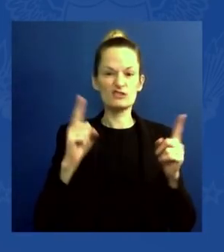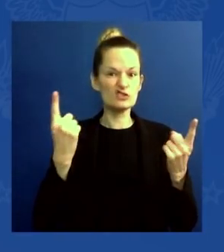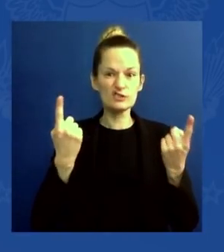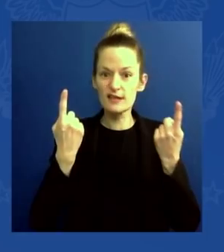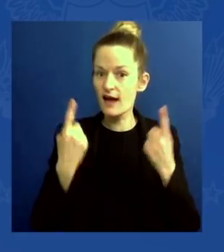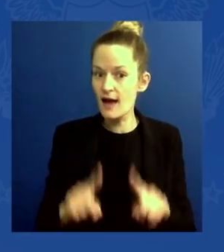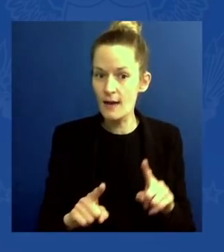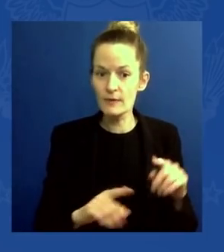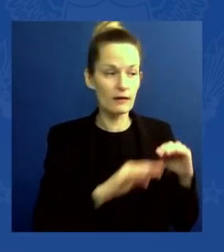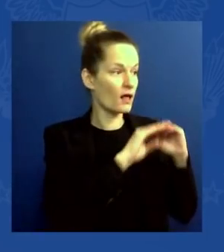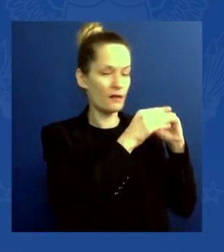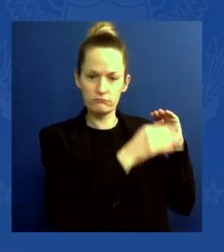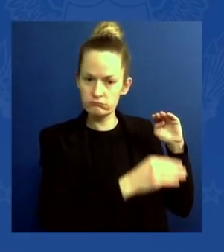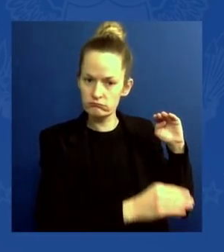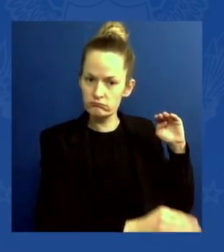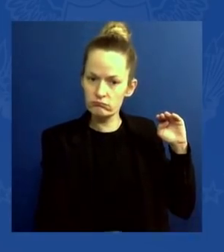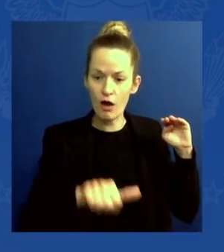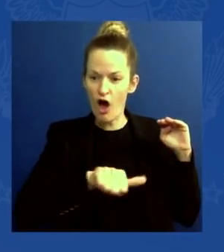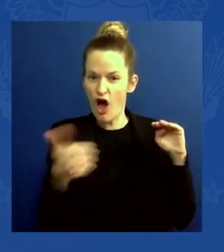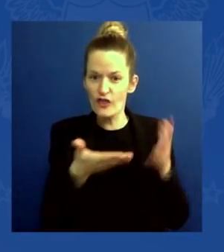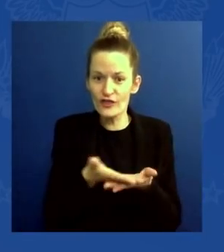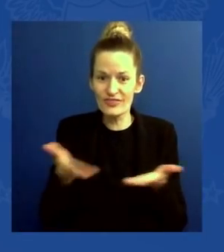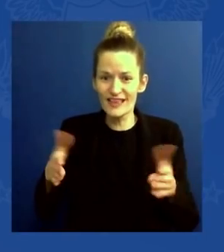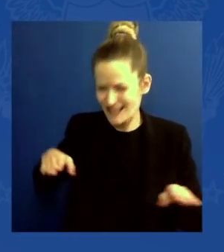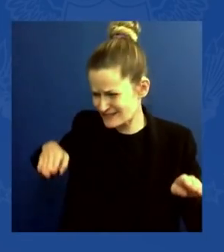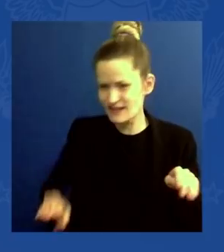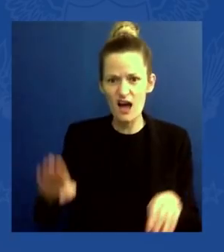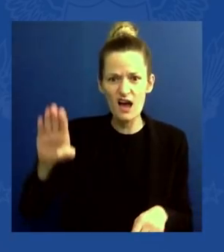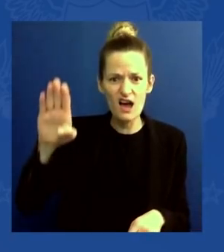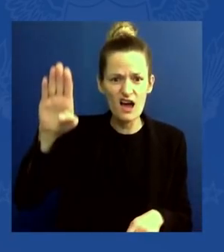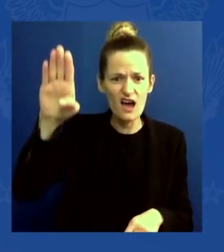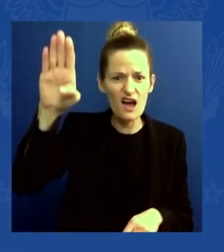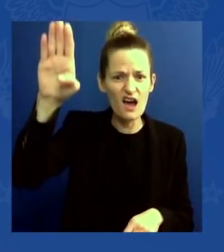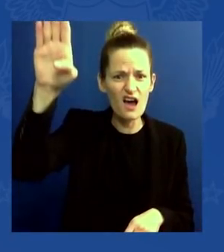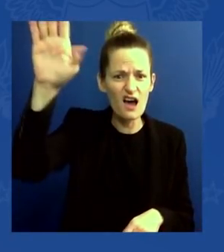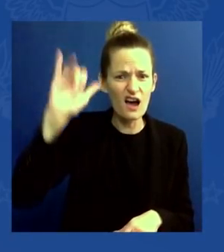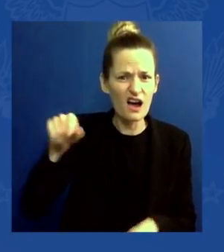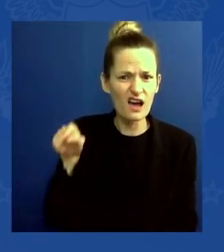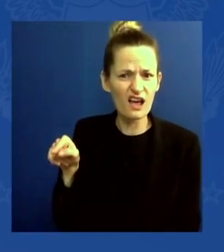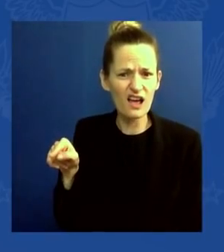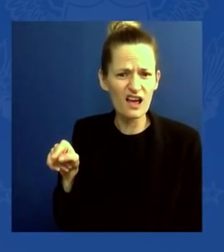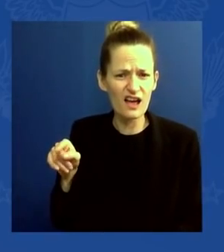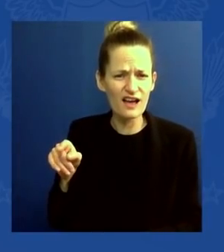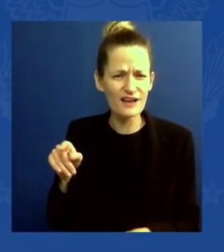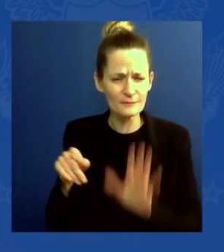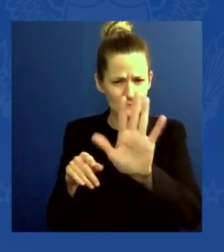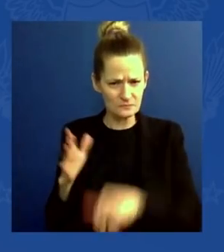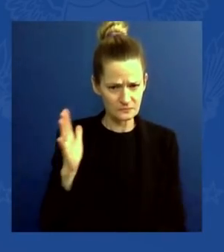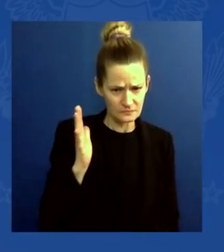Our infrastructure used to be rated the best in the world. Today -- today, according to the World Economic Forum,